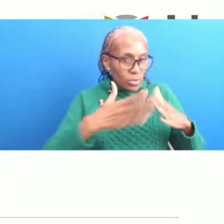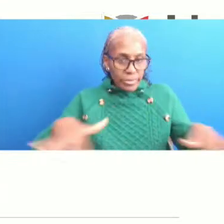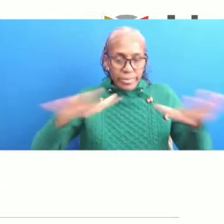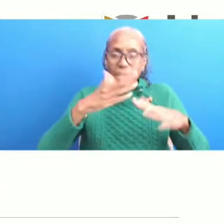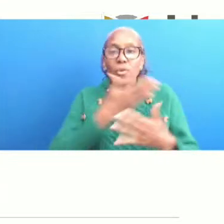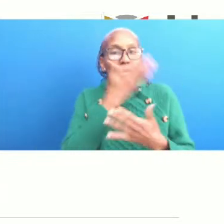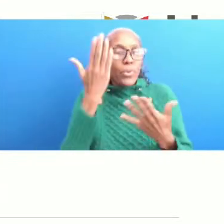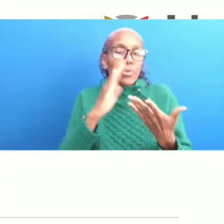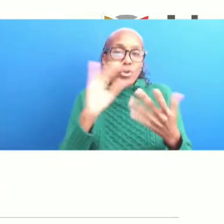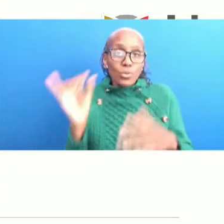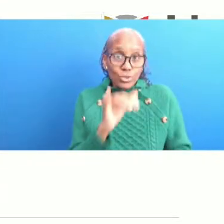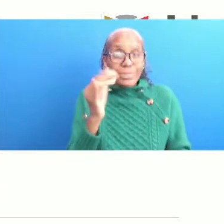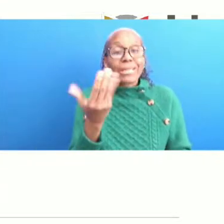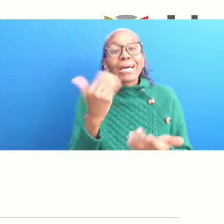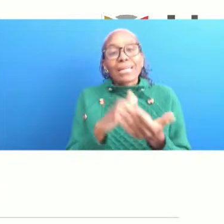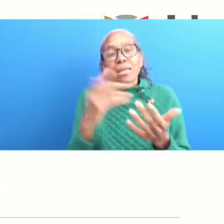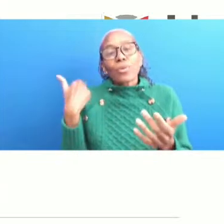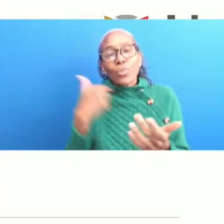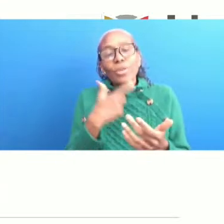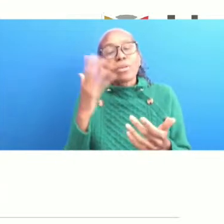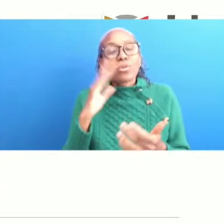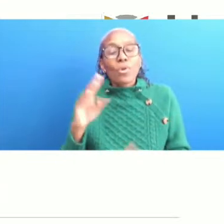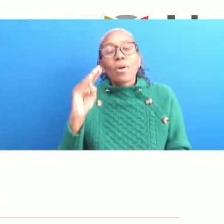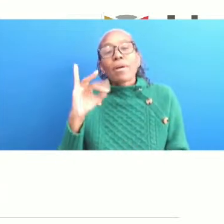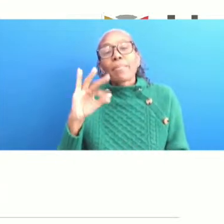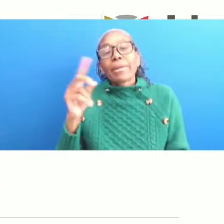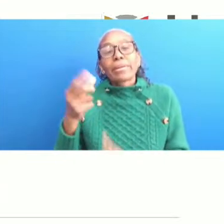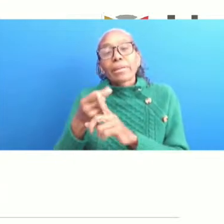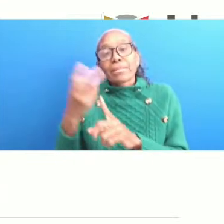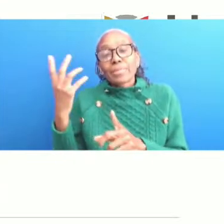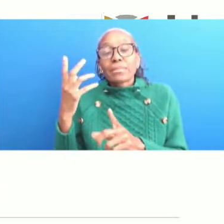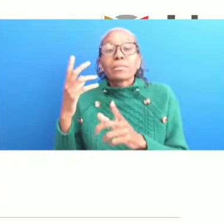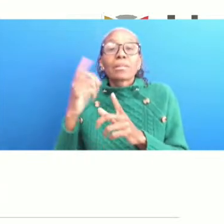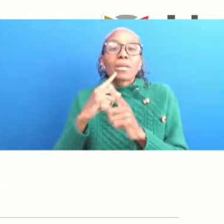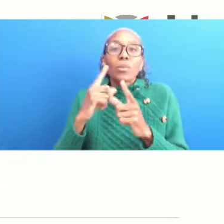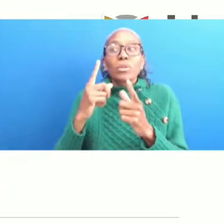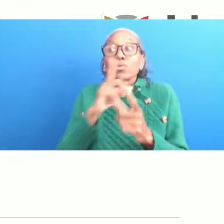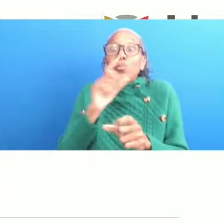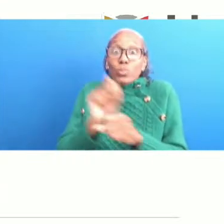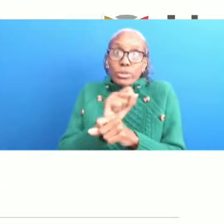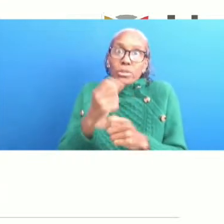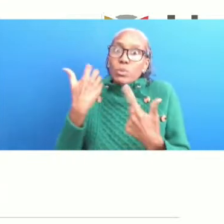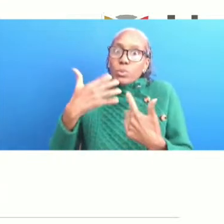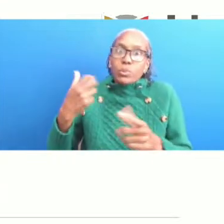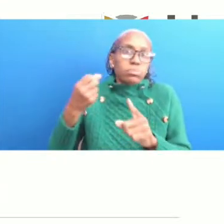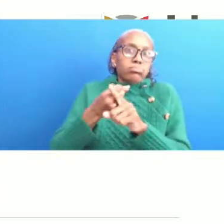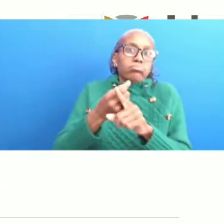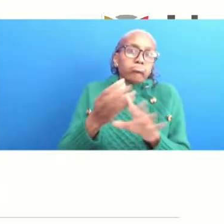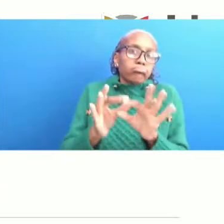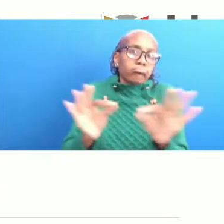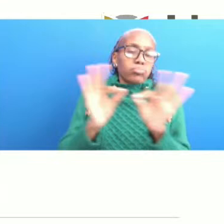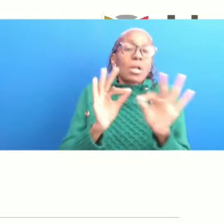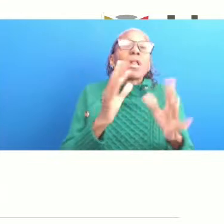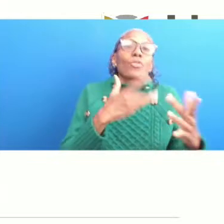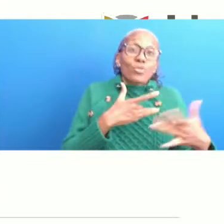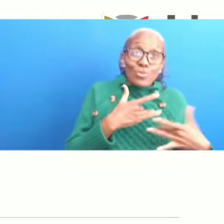TO HOW MANY RESIDENTS IN OUR COMMUNITY DON'T HAVE INSURANCE.